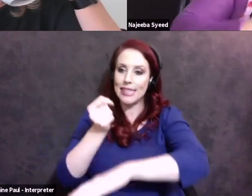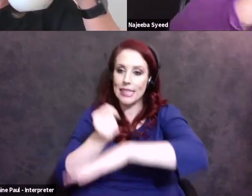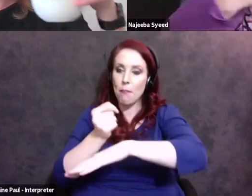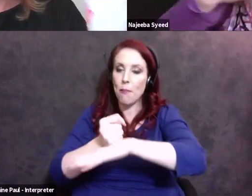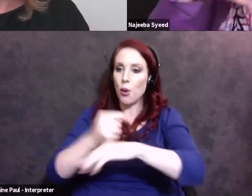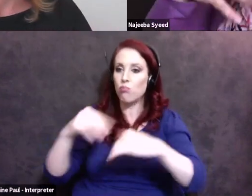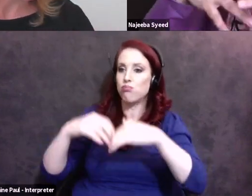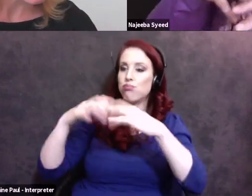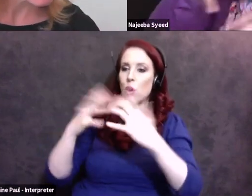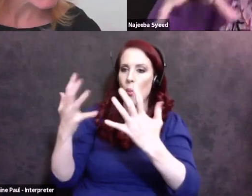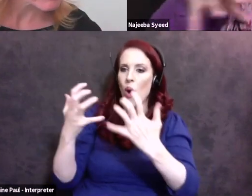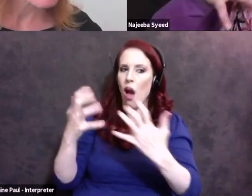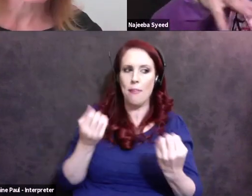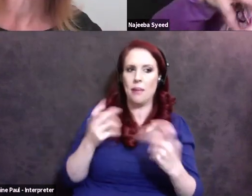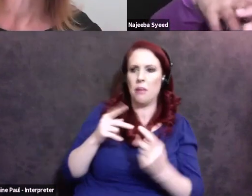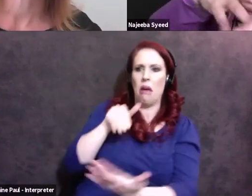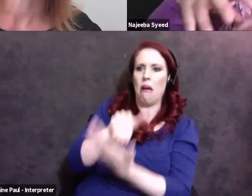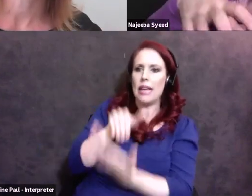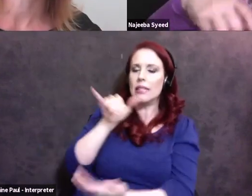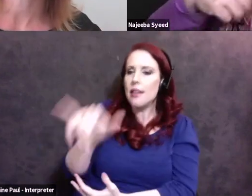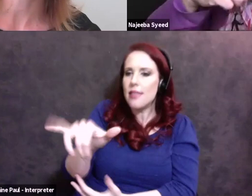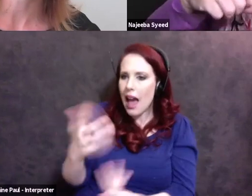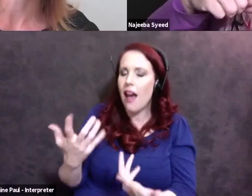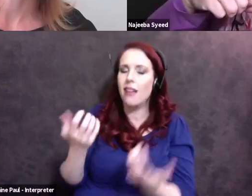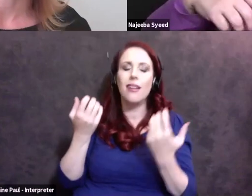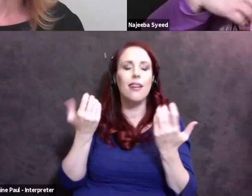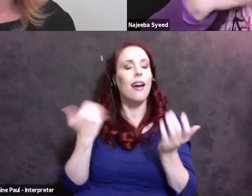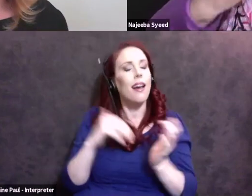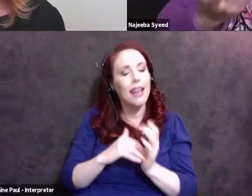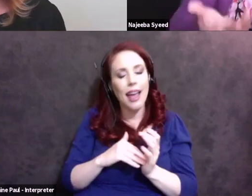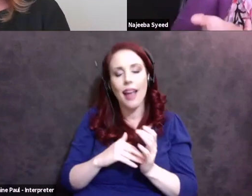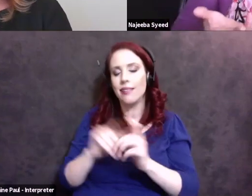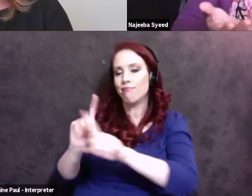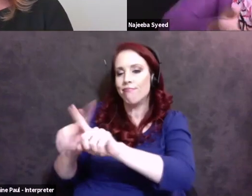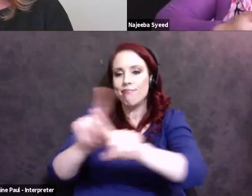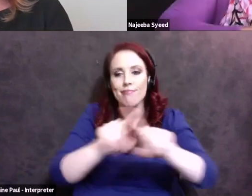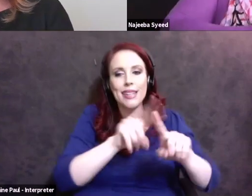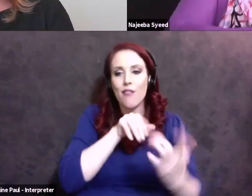I am just pointing out there are multiple forms of bias around religion and I think